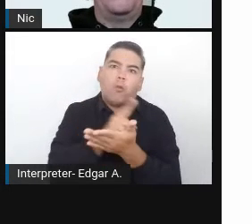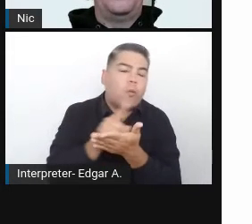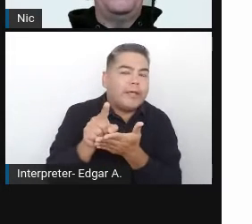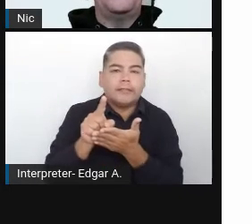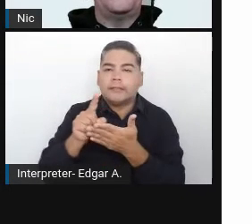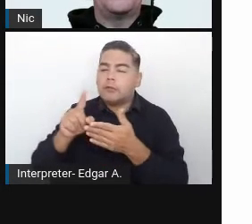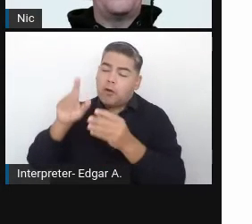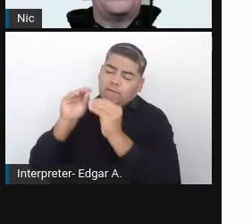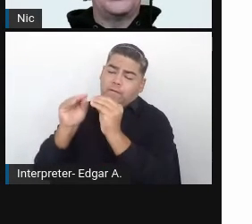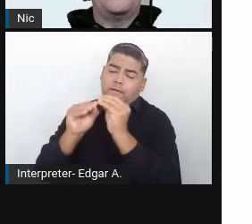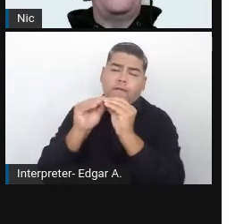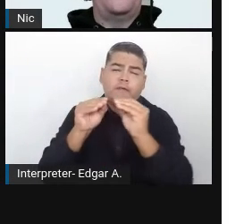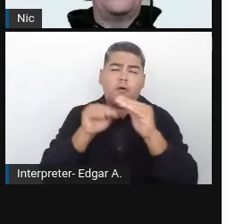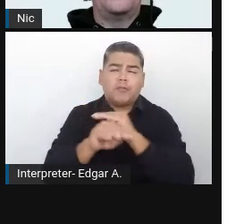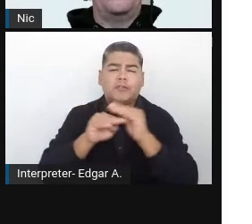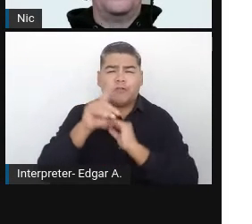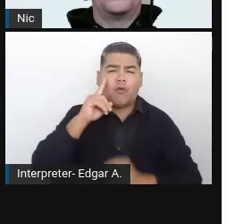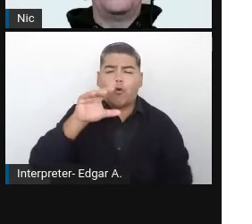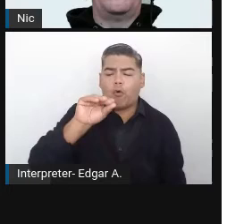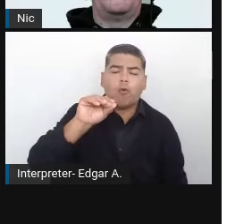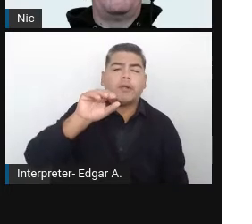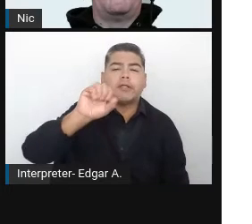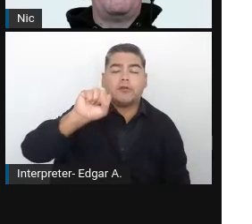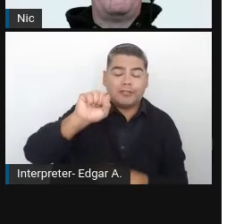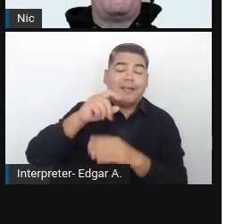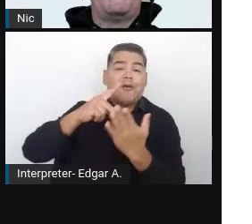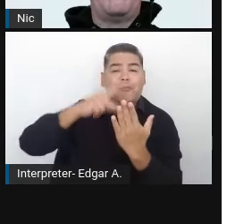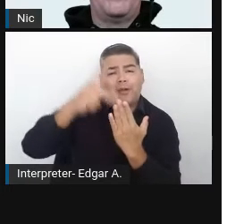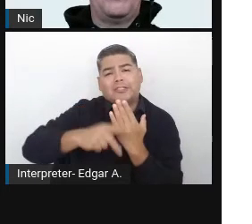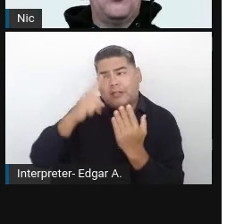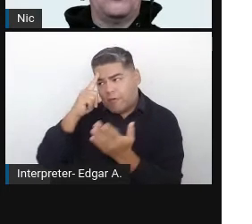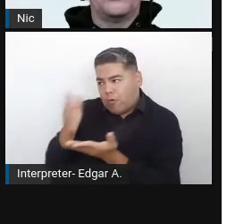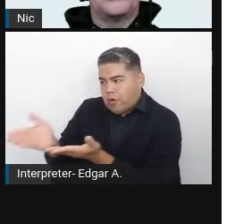of an open-source project for commercial goals.